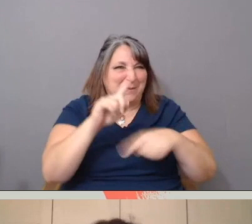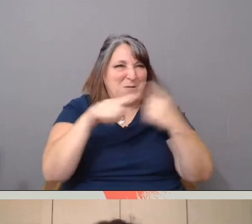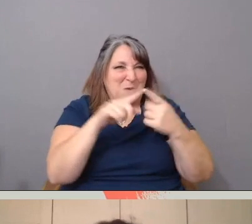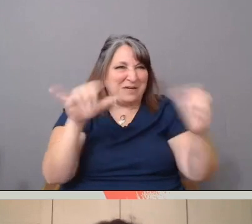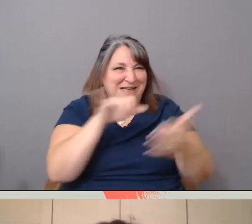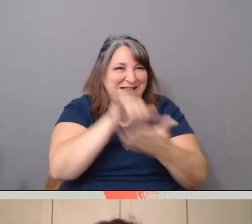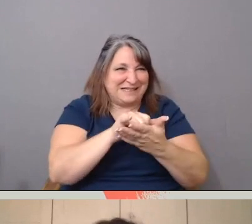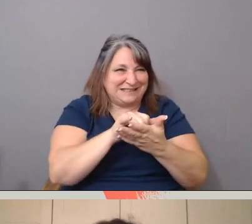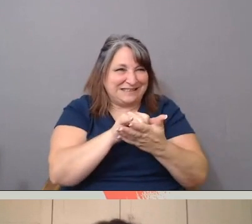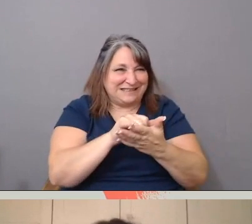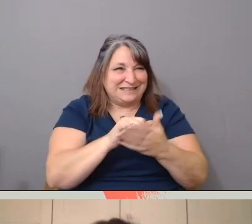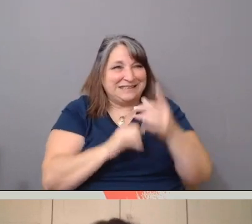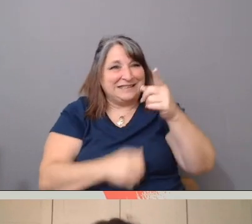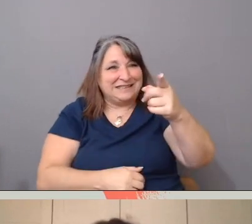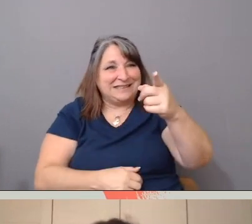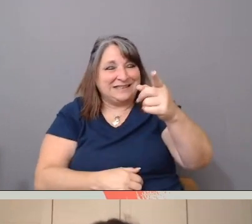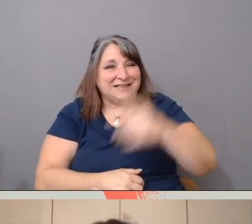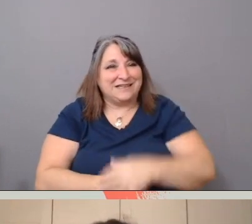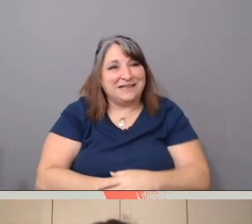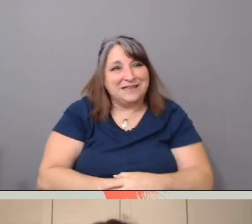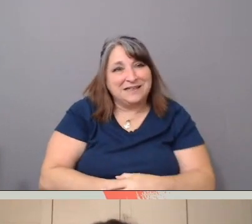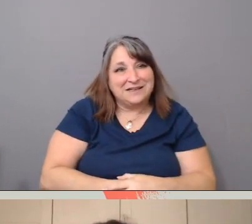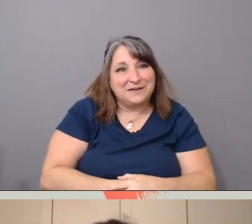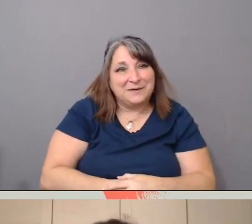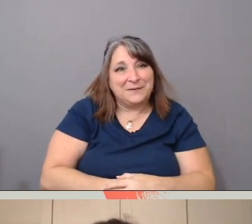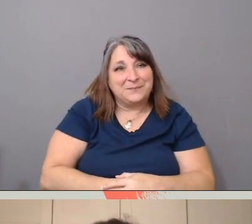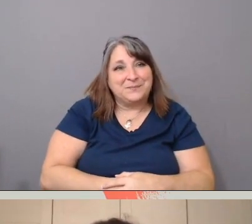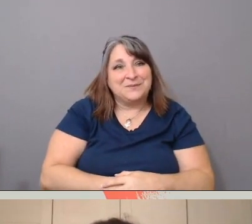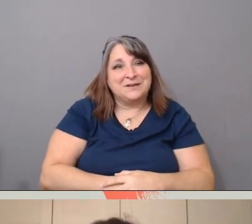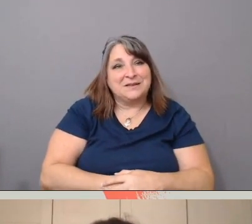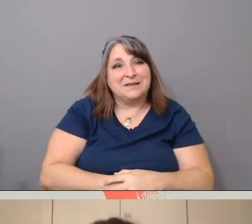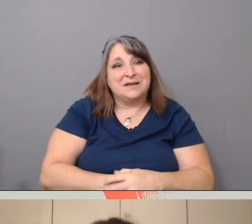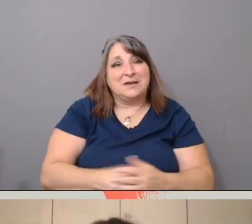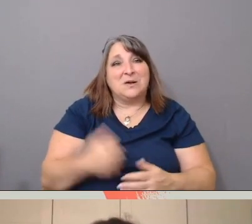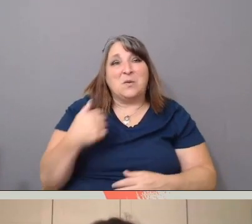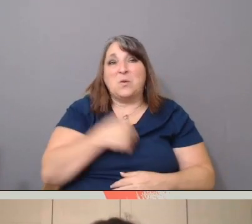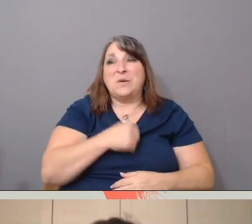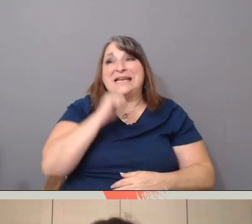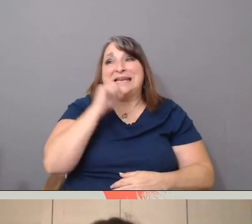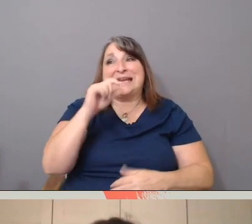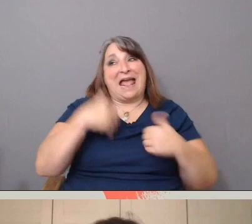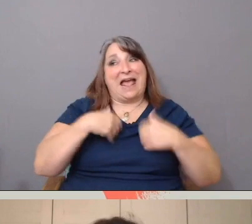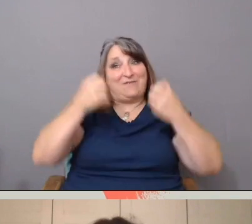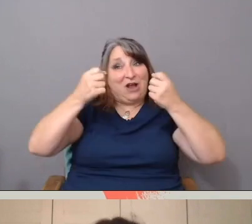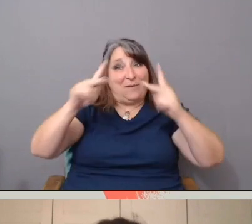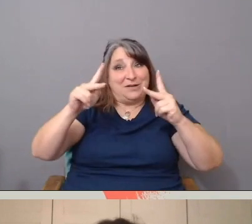Well, and we did not have the opportunity to check it before we played it.